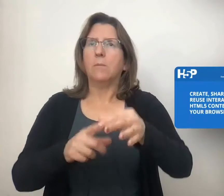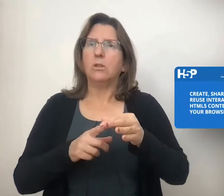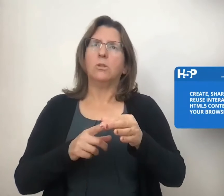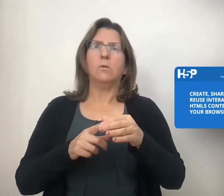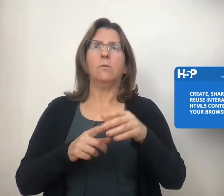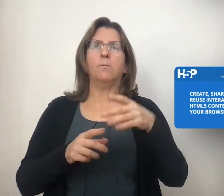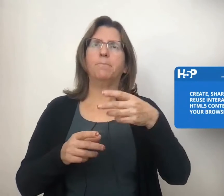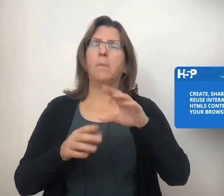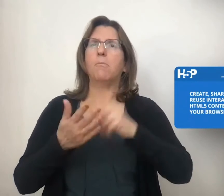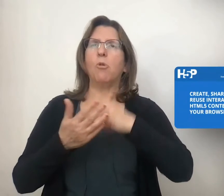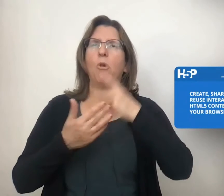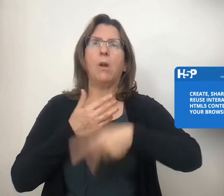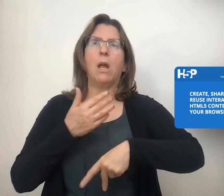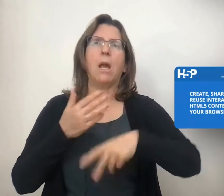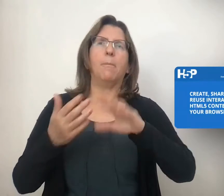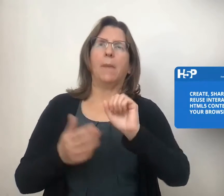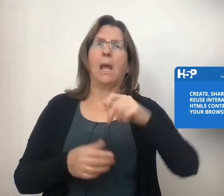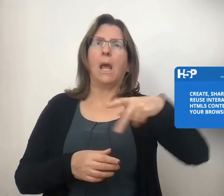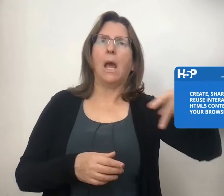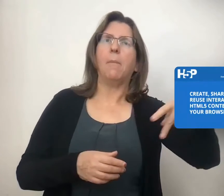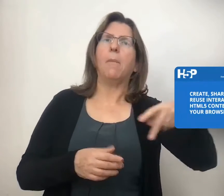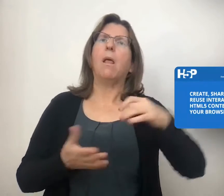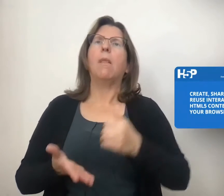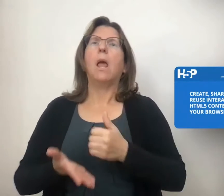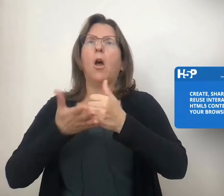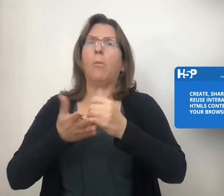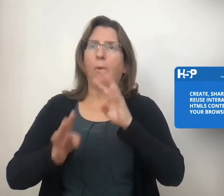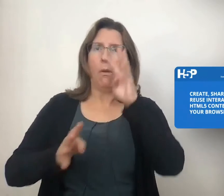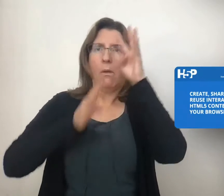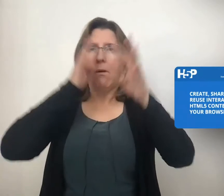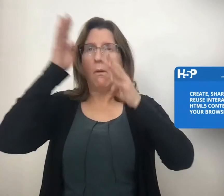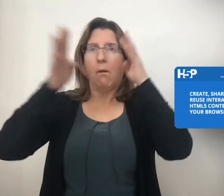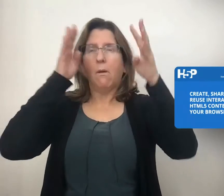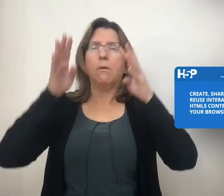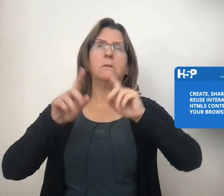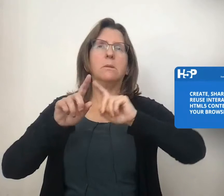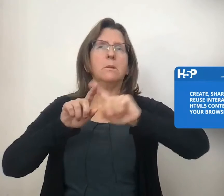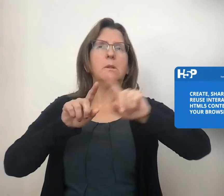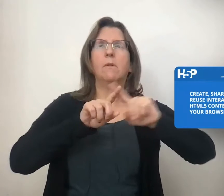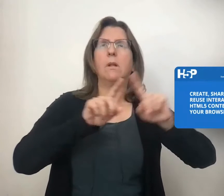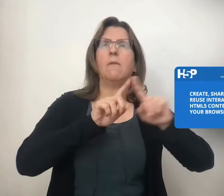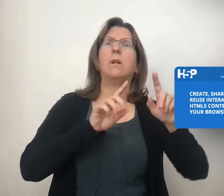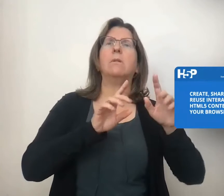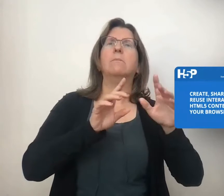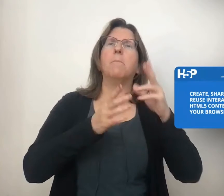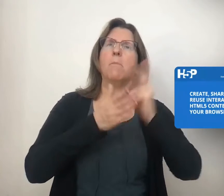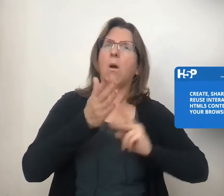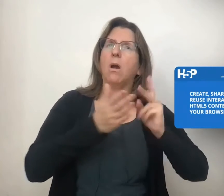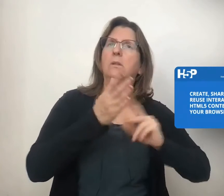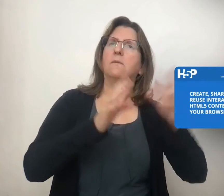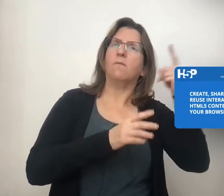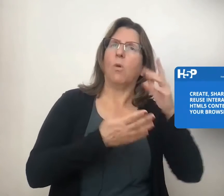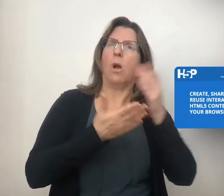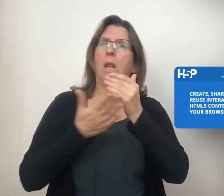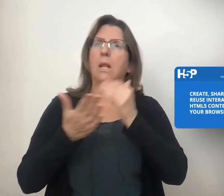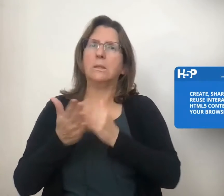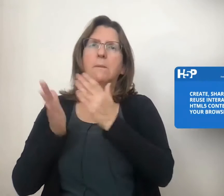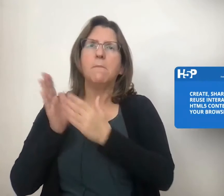H5p is a special program or app that can be used in developing different parts of the lesson plan,